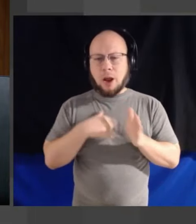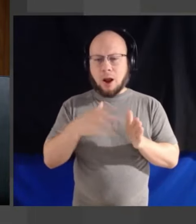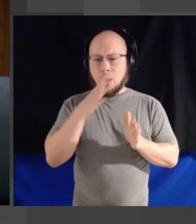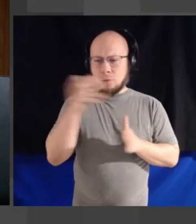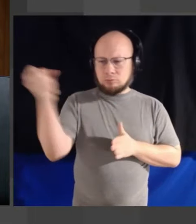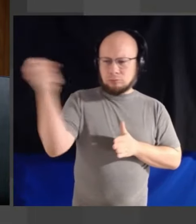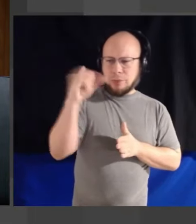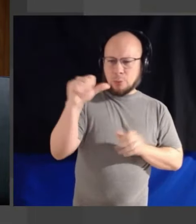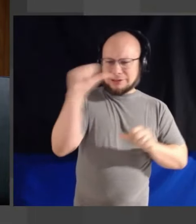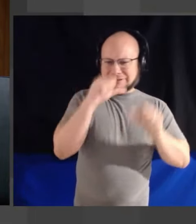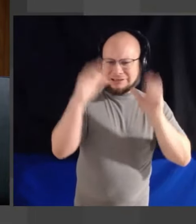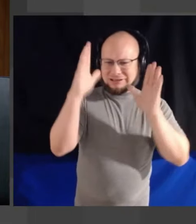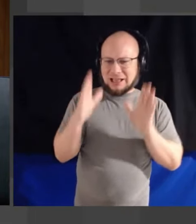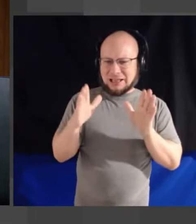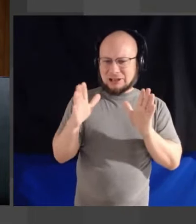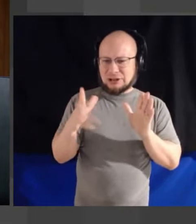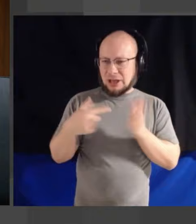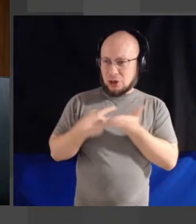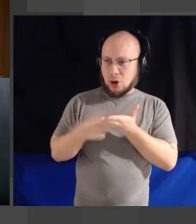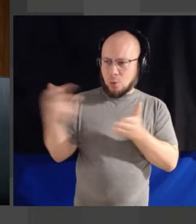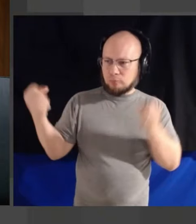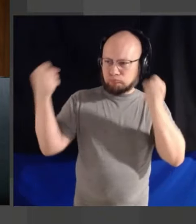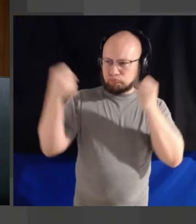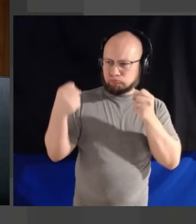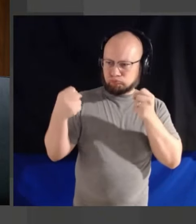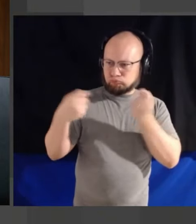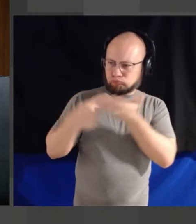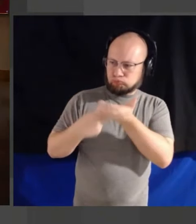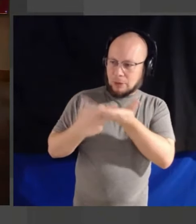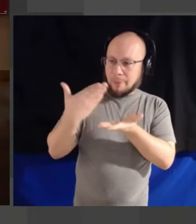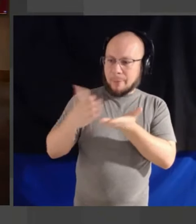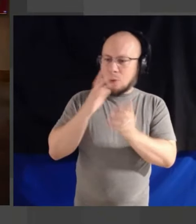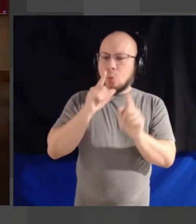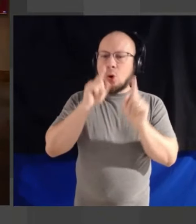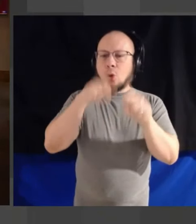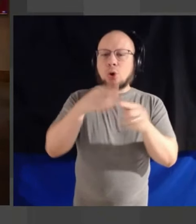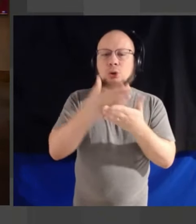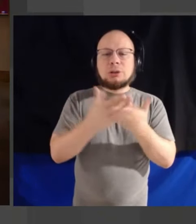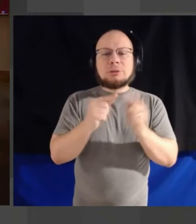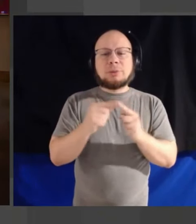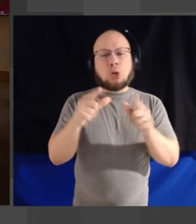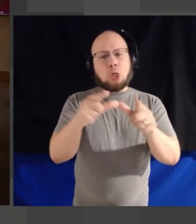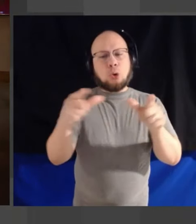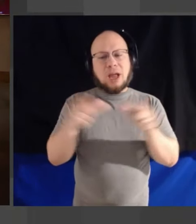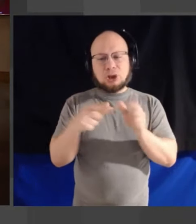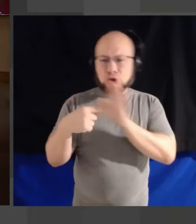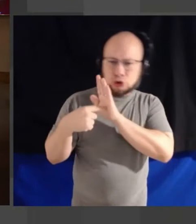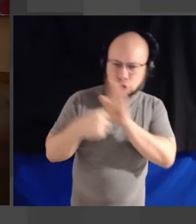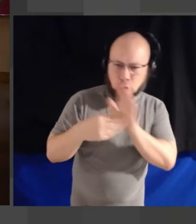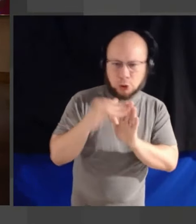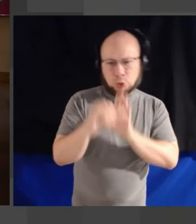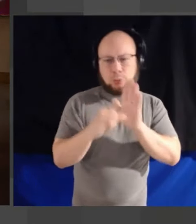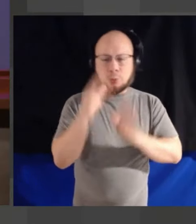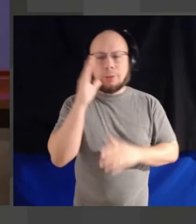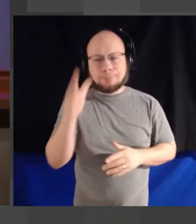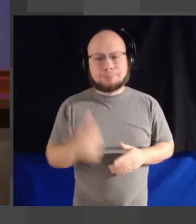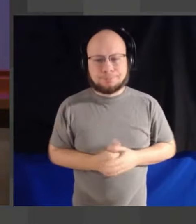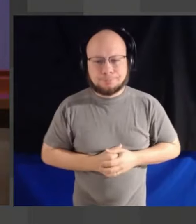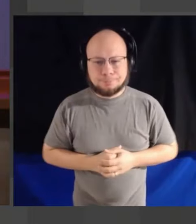SO WE'RE GOING TO DO A DEVELOP